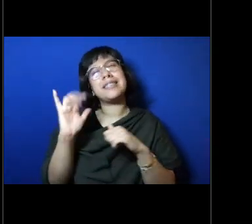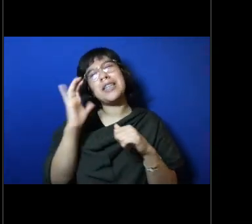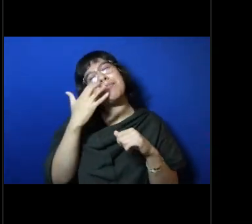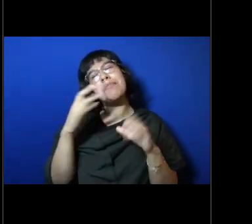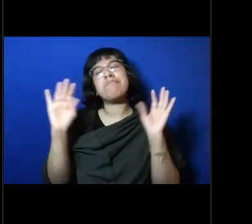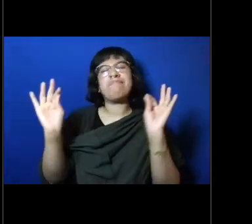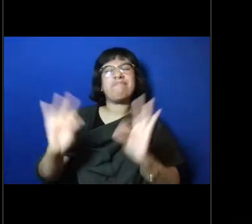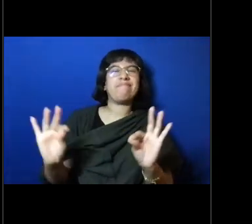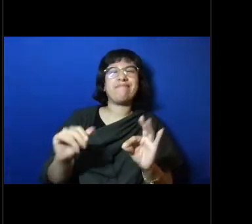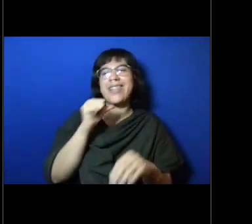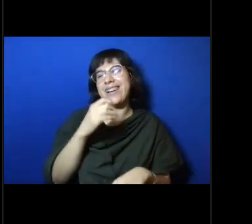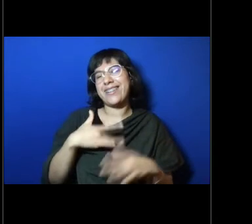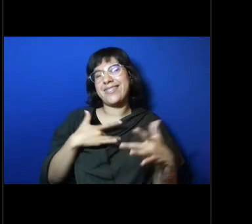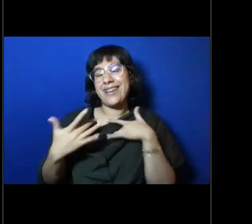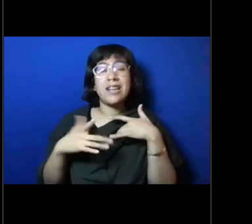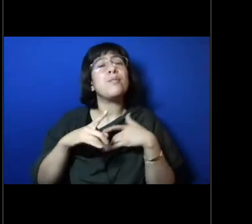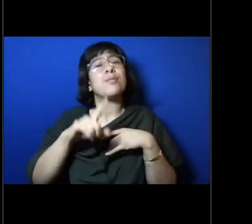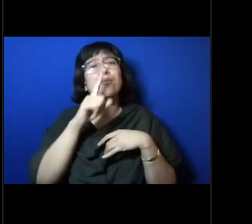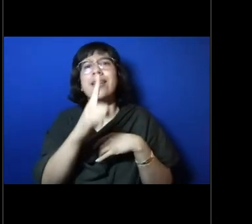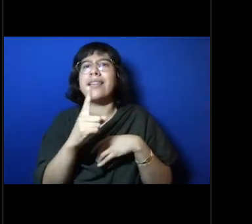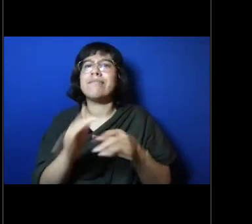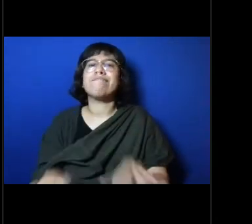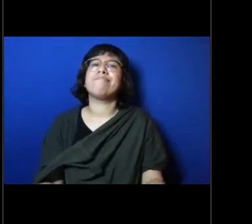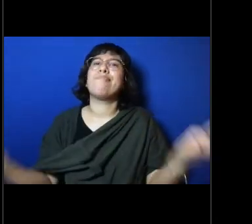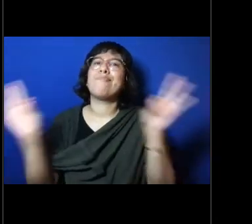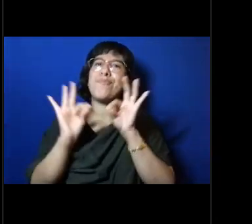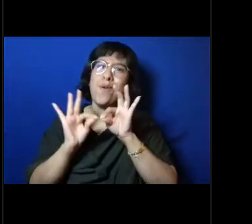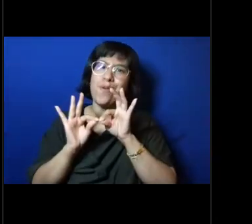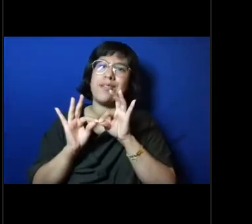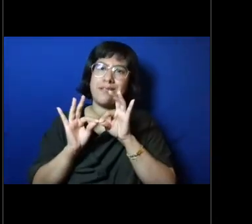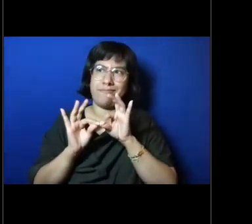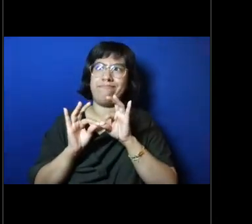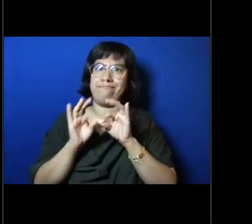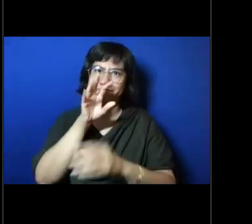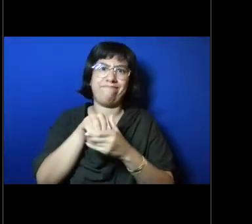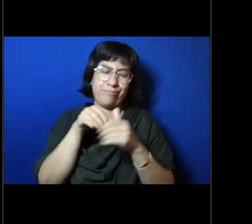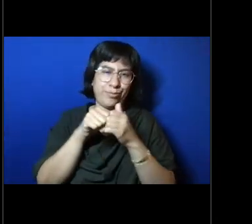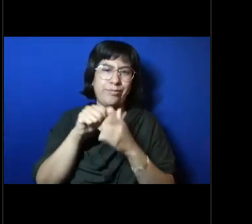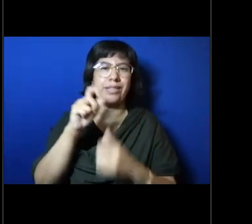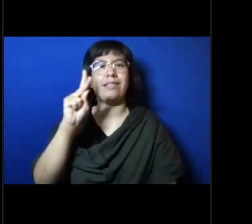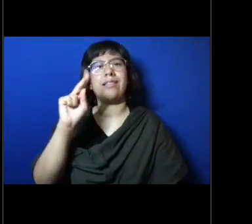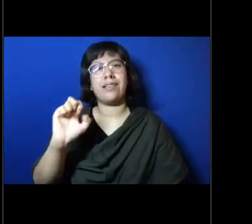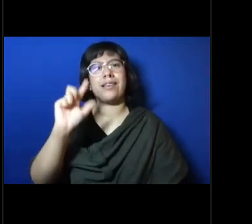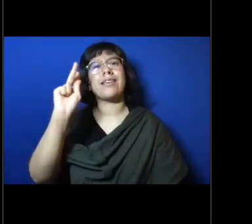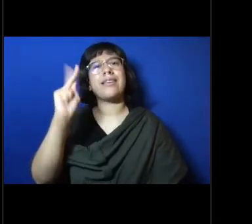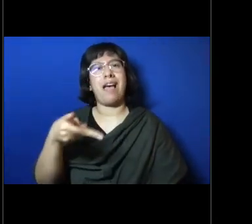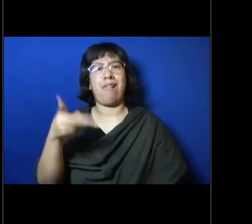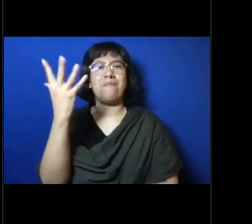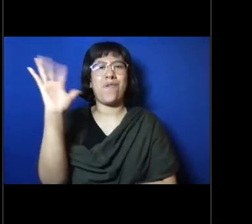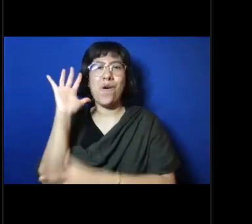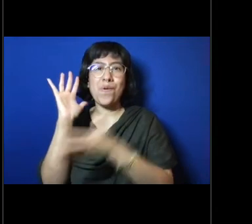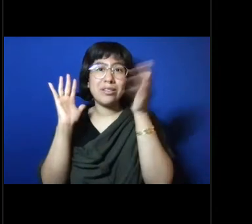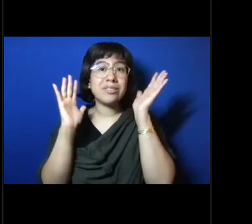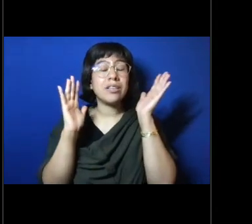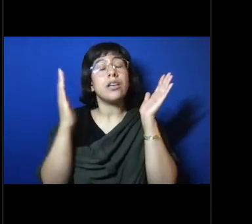but they're really such an integral part of the kelp forest that by learning about them you really become more familiar with the whole kelp forest.